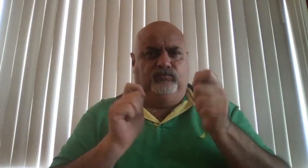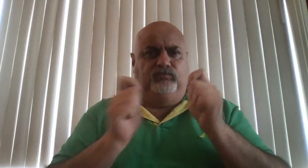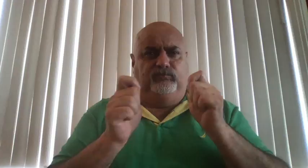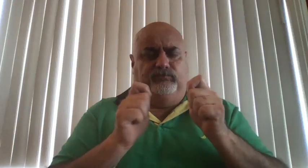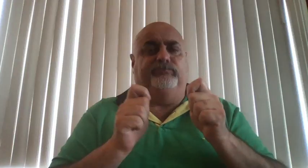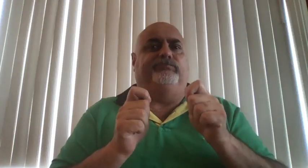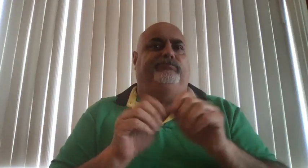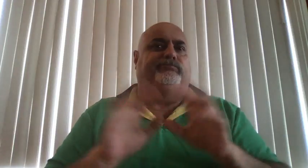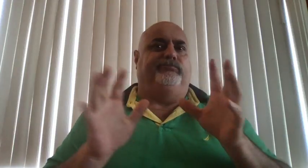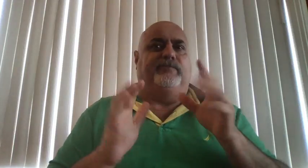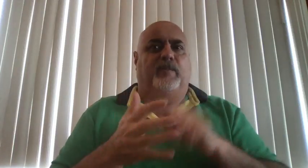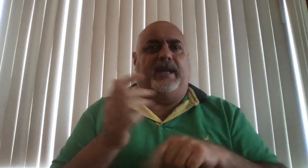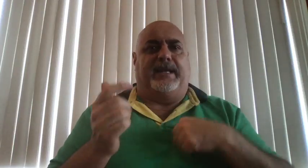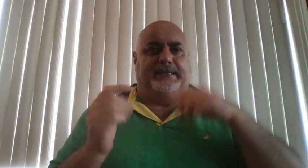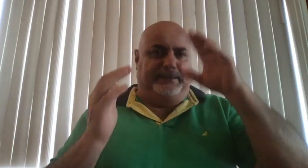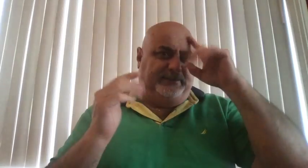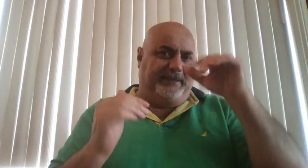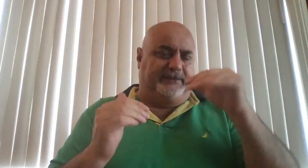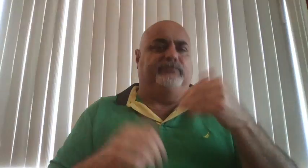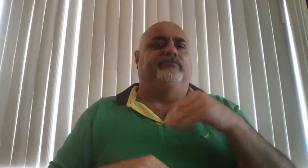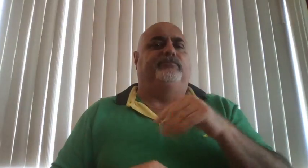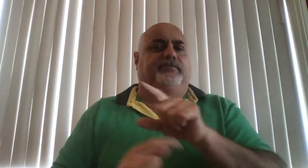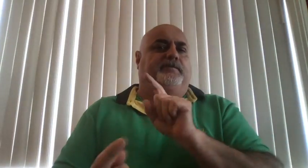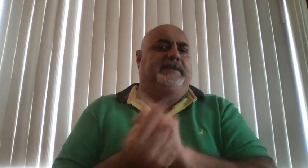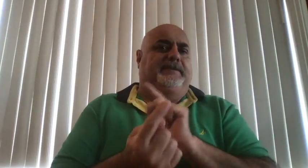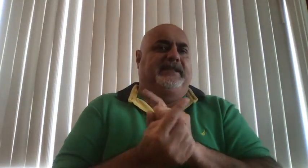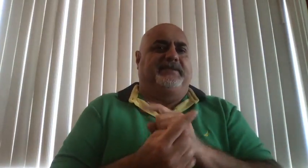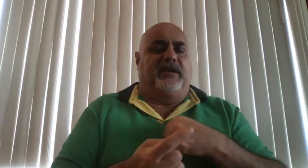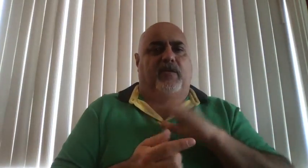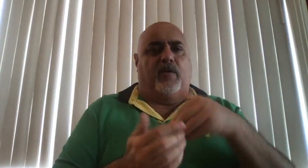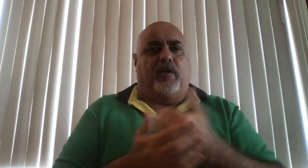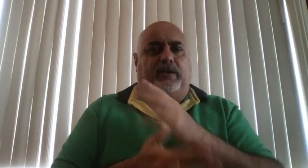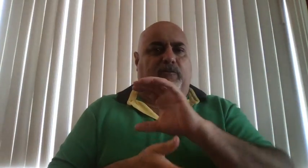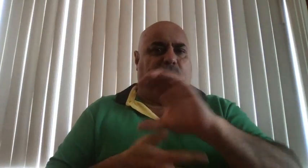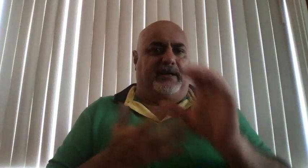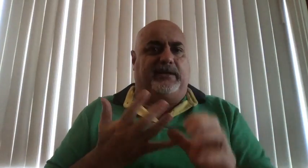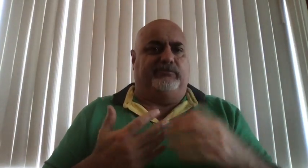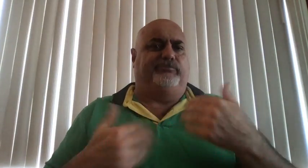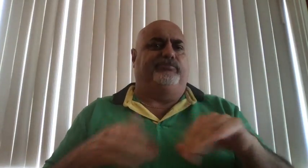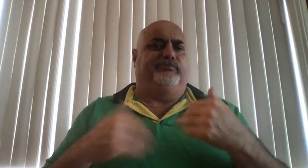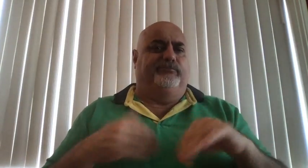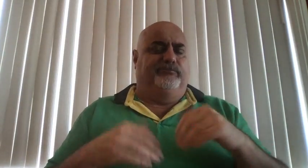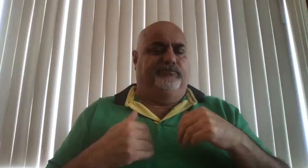etc, they're able to edit accordingly and meet my expectations at all times.